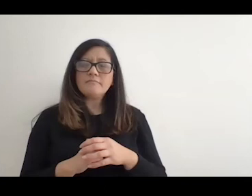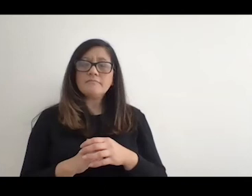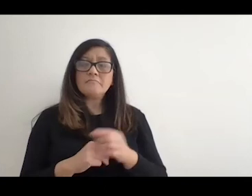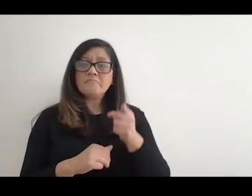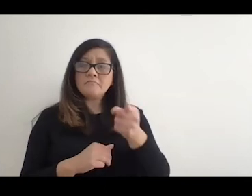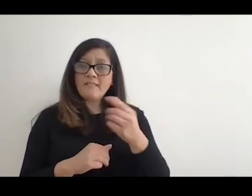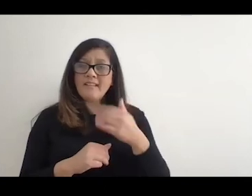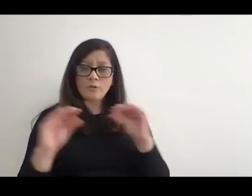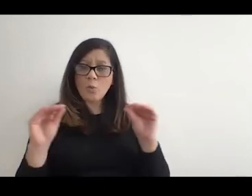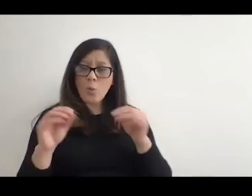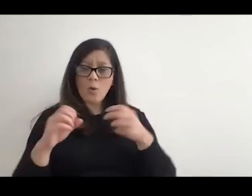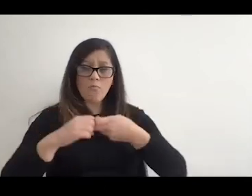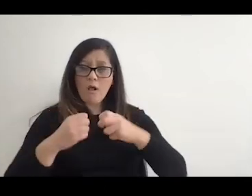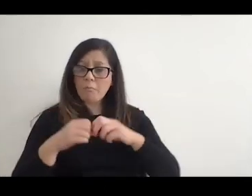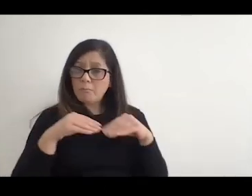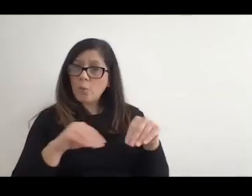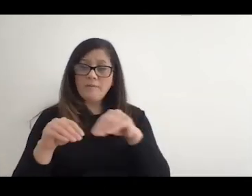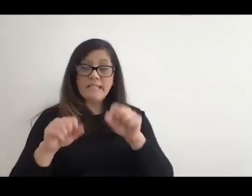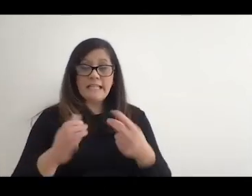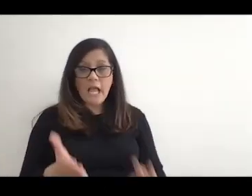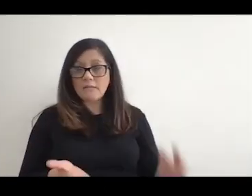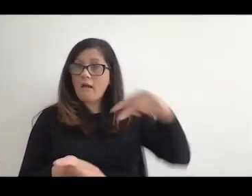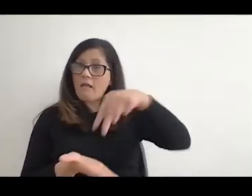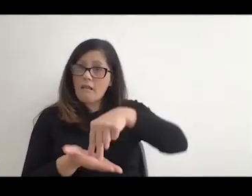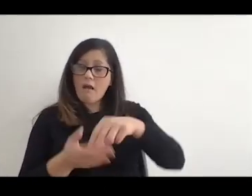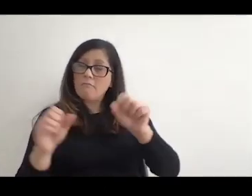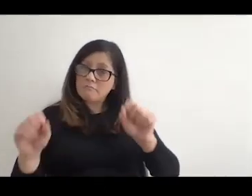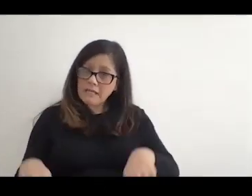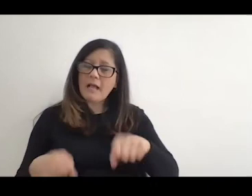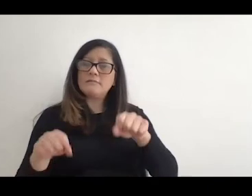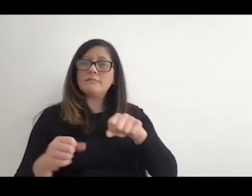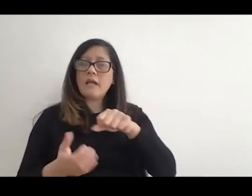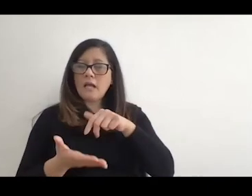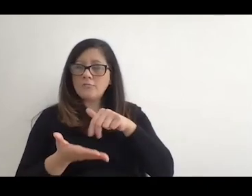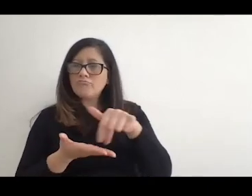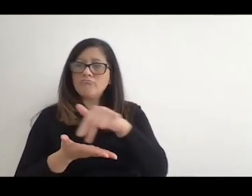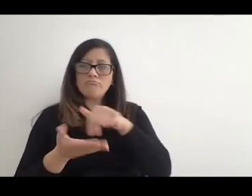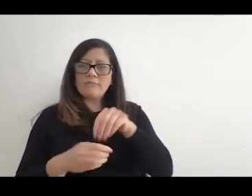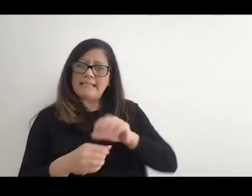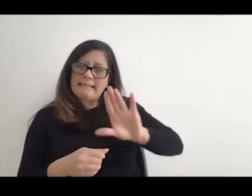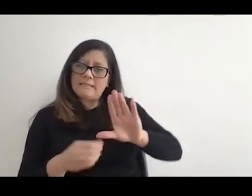Moving like he can get up and he can ambulate in his way.